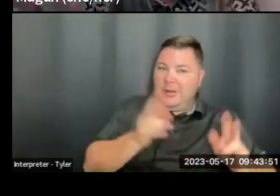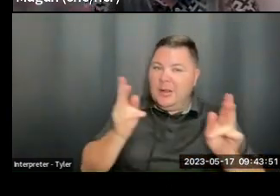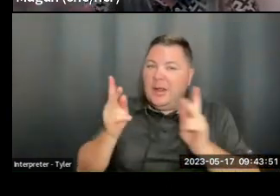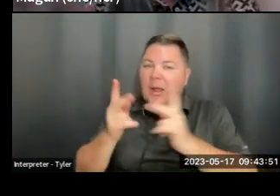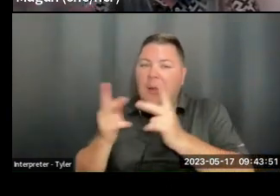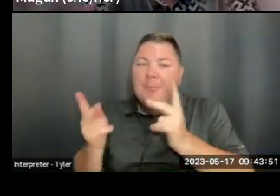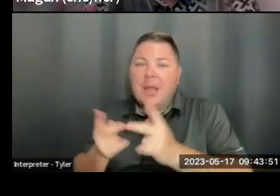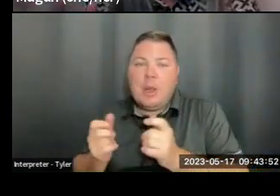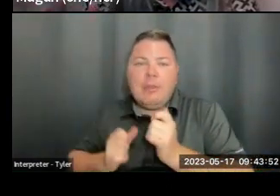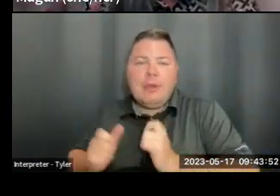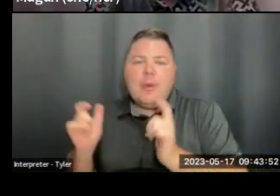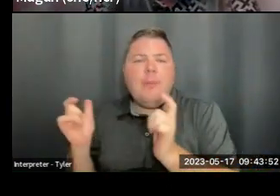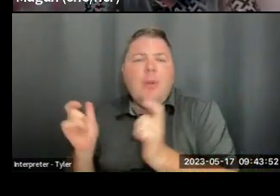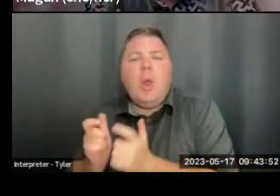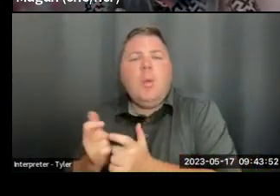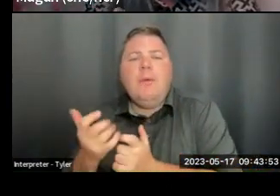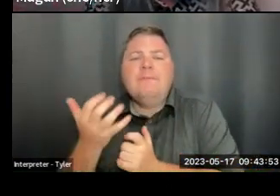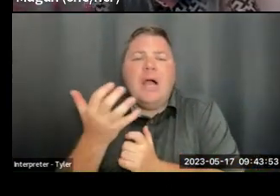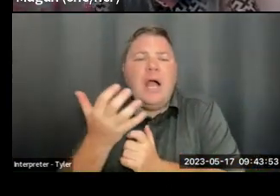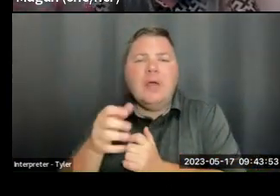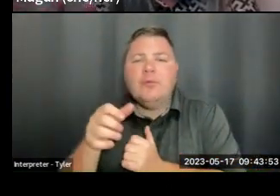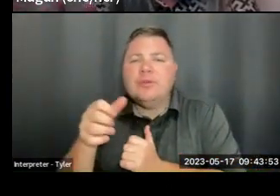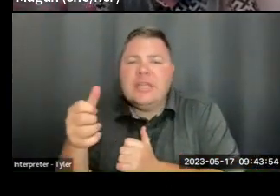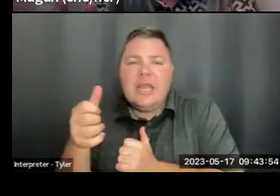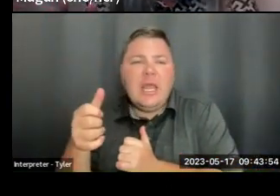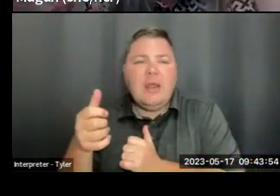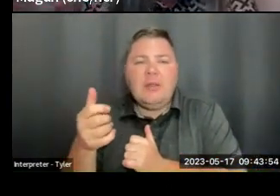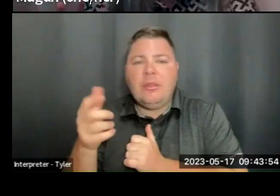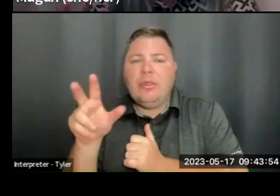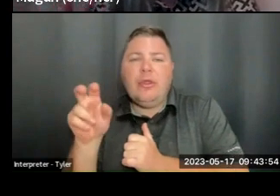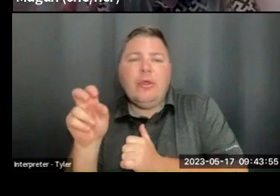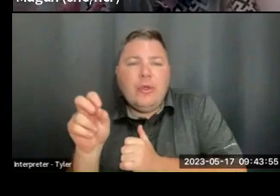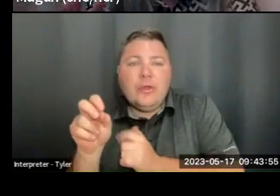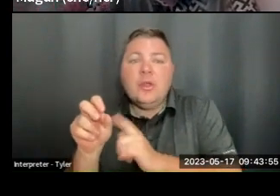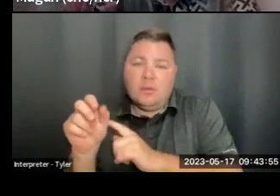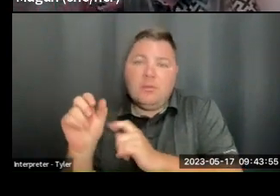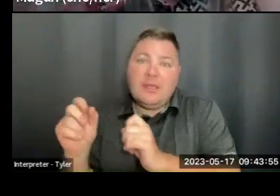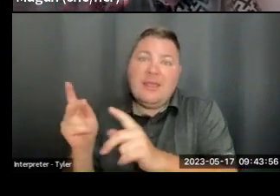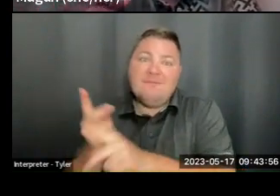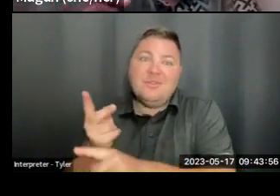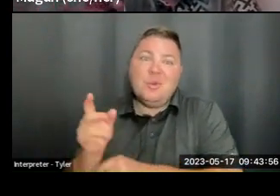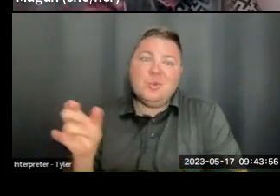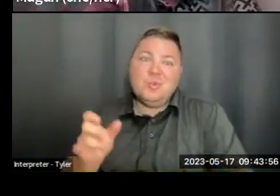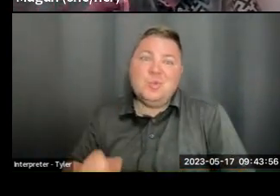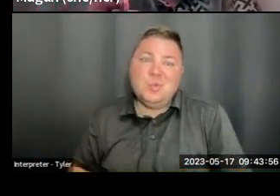why we are there, places with five